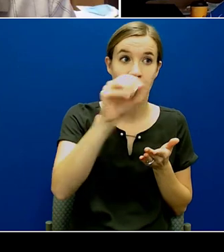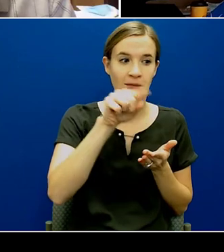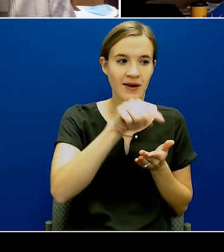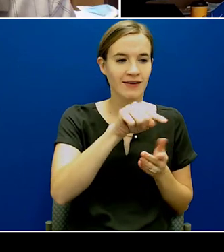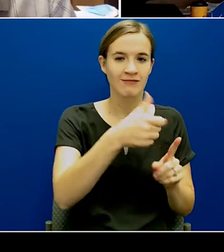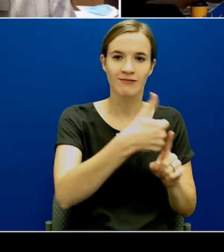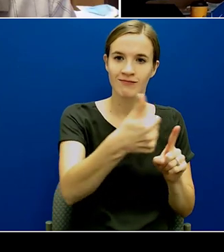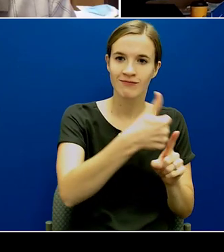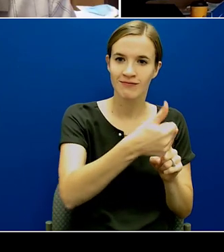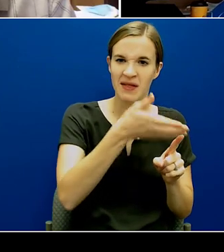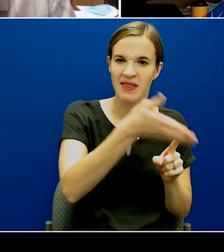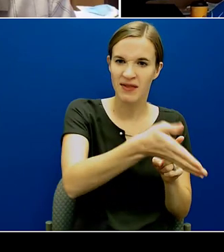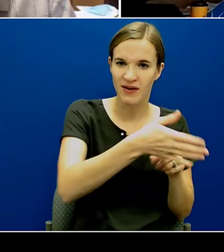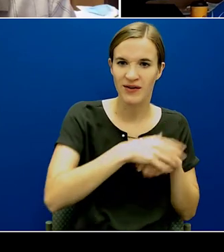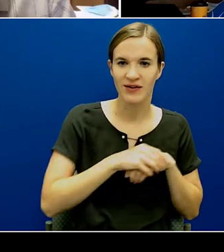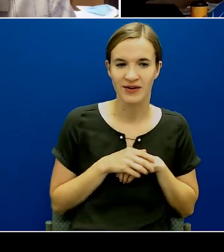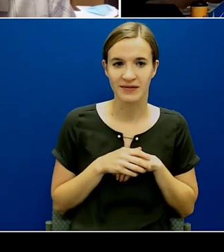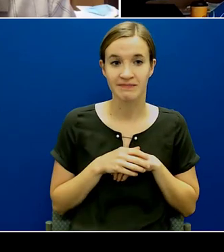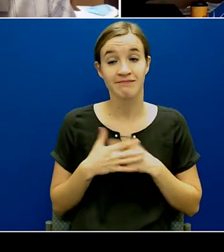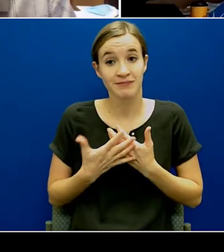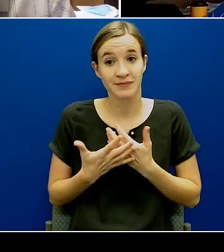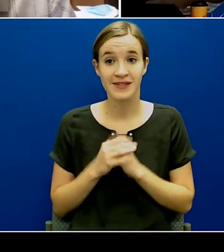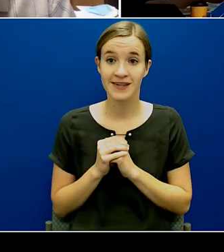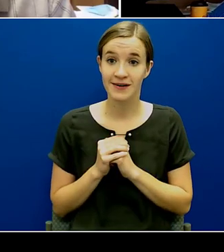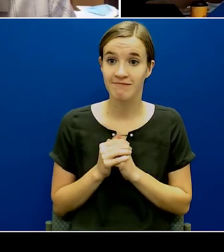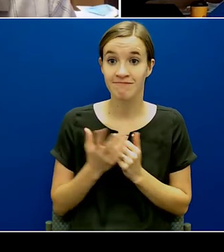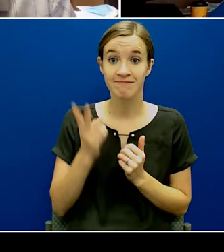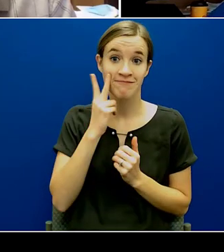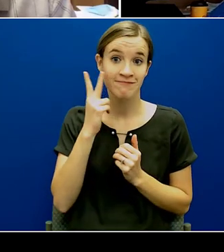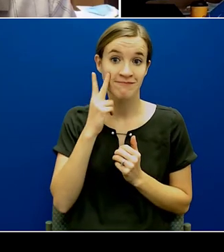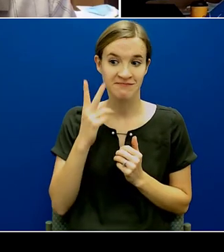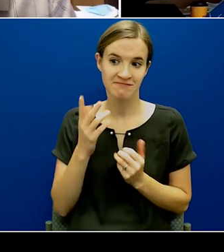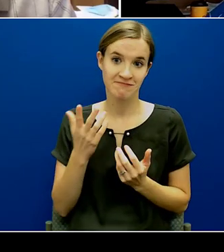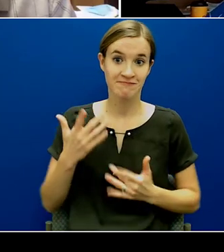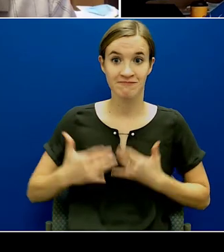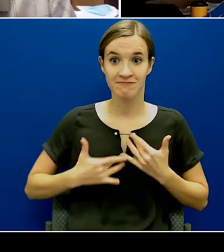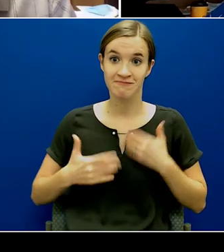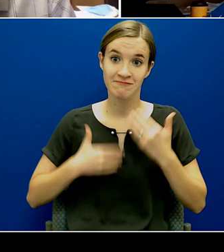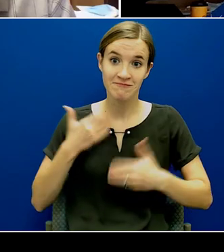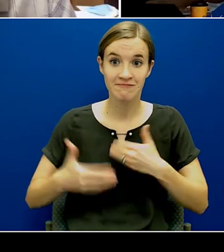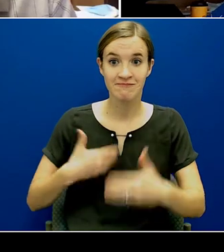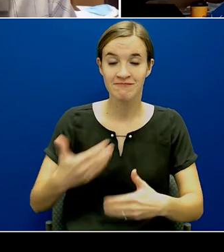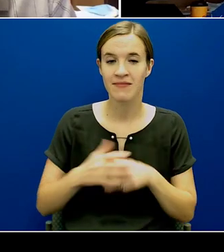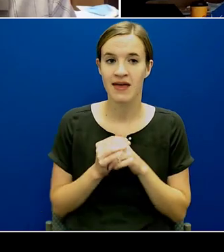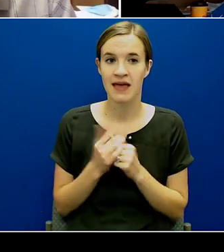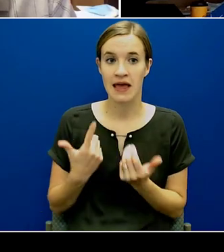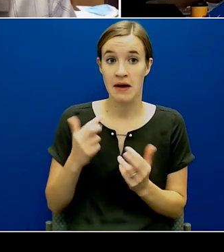we can see some additional funding in the future. There's no guarantees on that. You